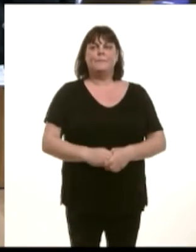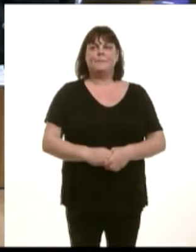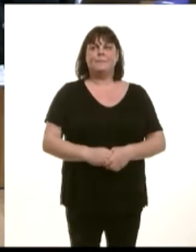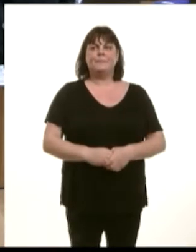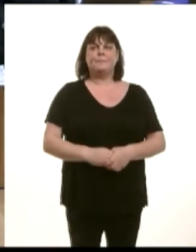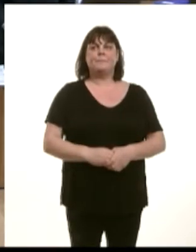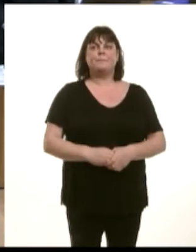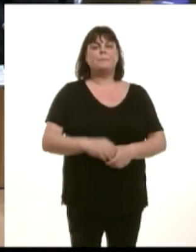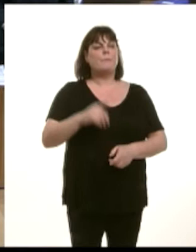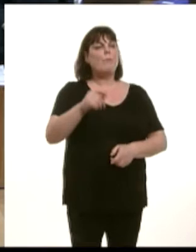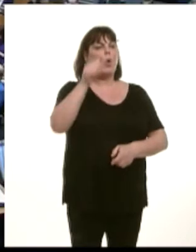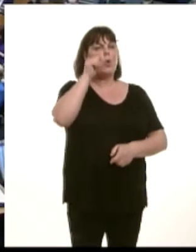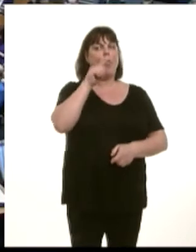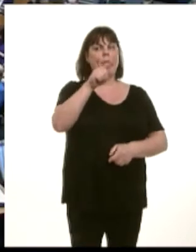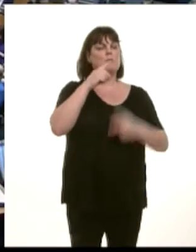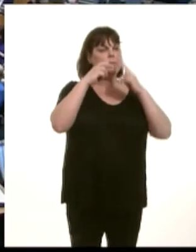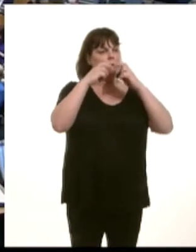William Graham: First Minister, you’ll recall that this unique study showed that, following